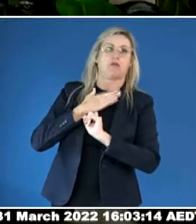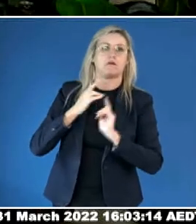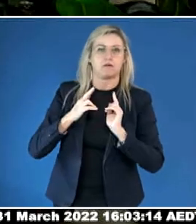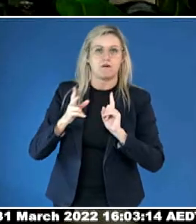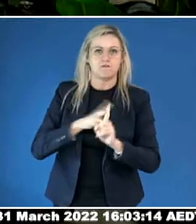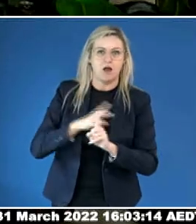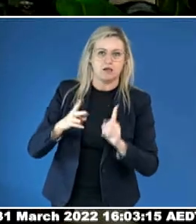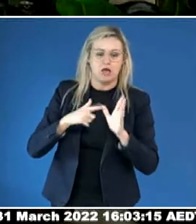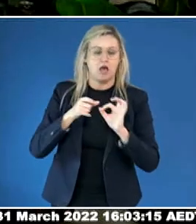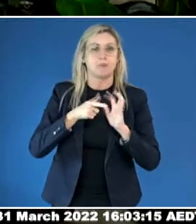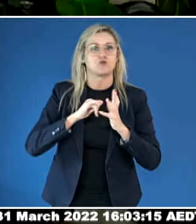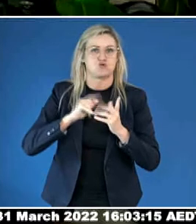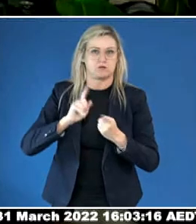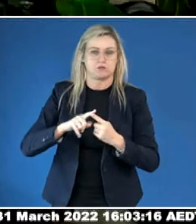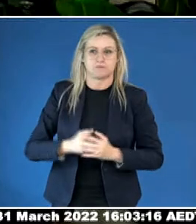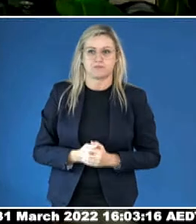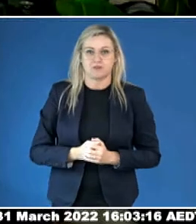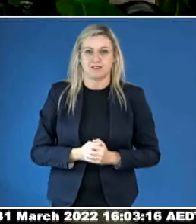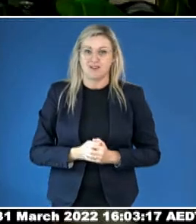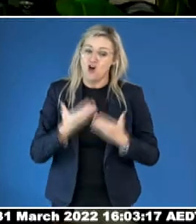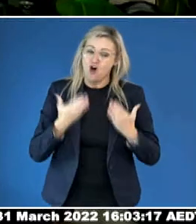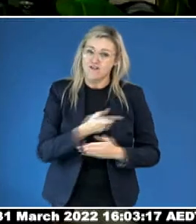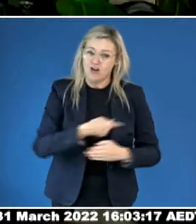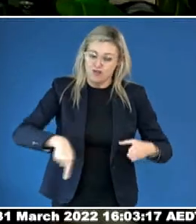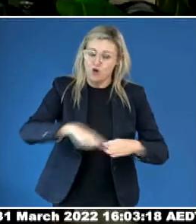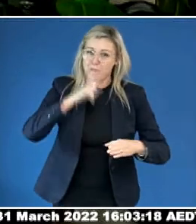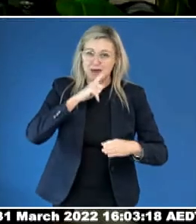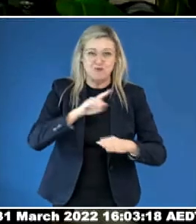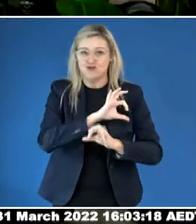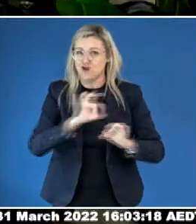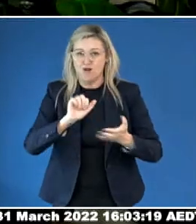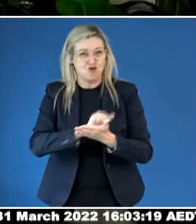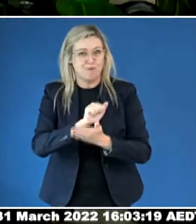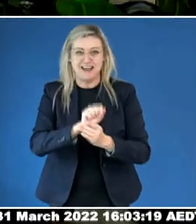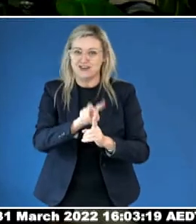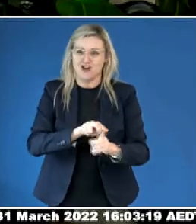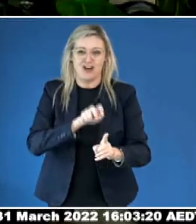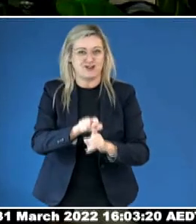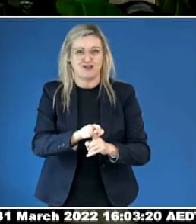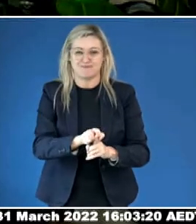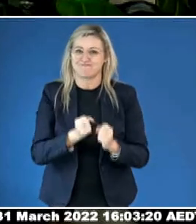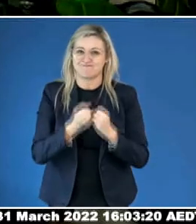We are typically undiagnosed and late-diagnosed, as I said, and have a lifetime of experience of low self-esteem.